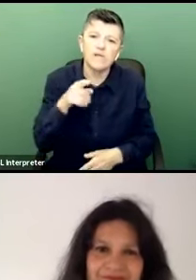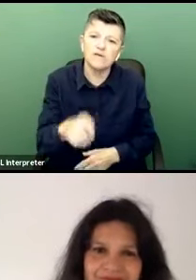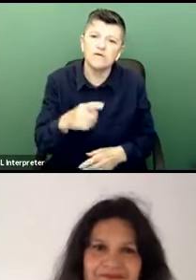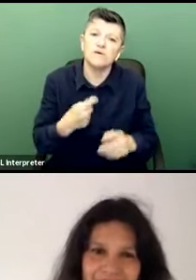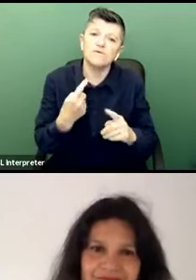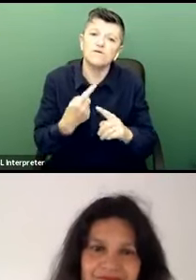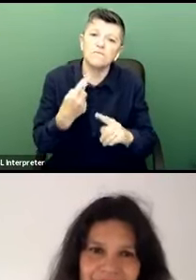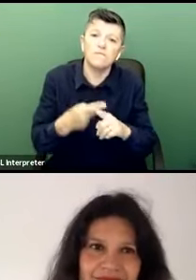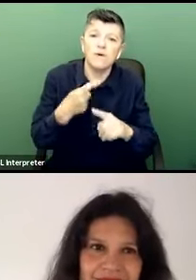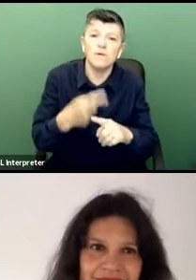a man who recently died, took